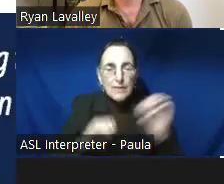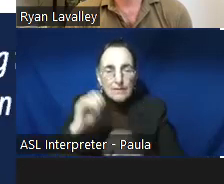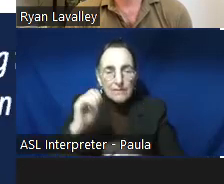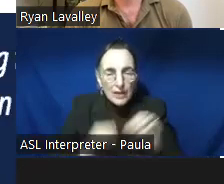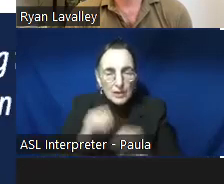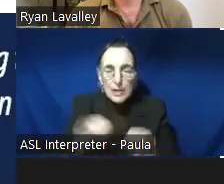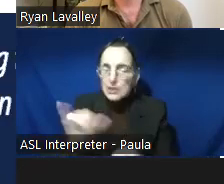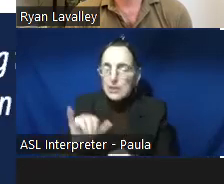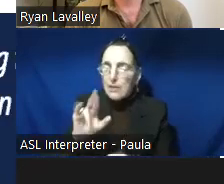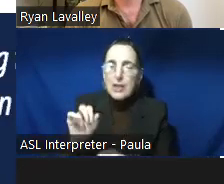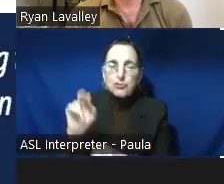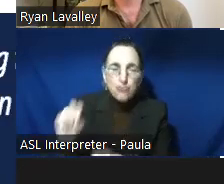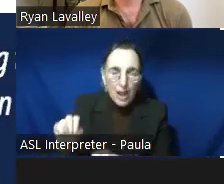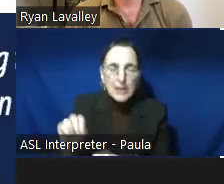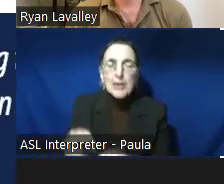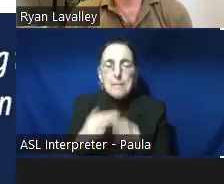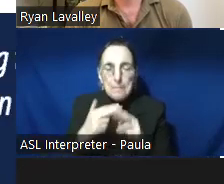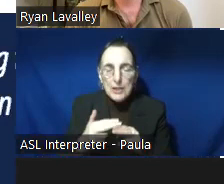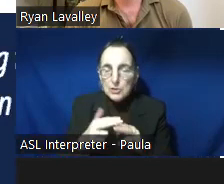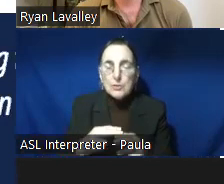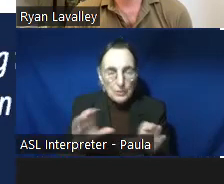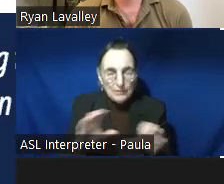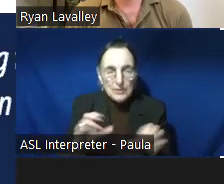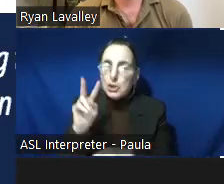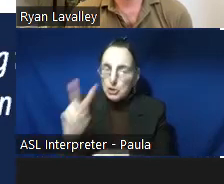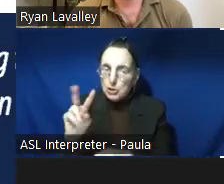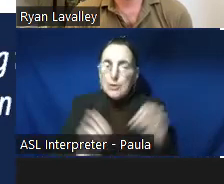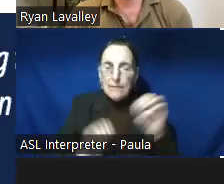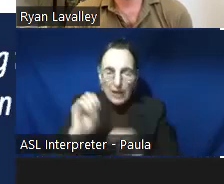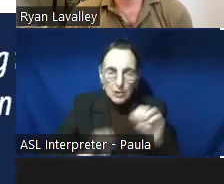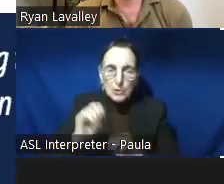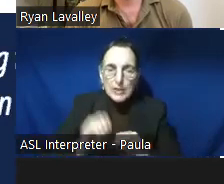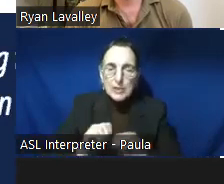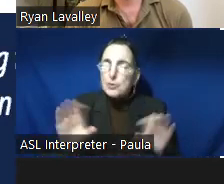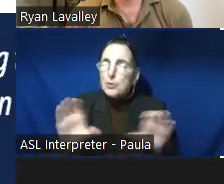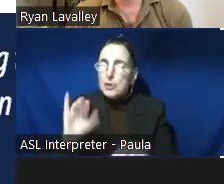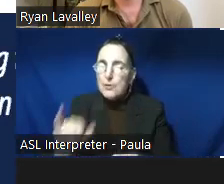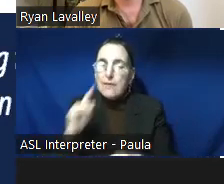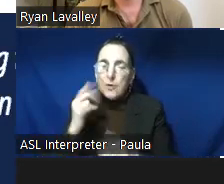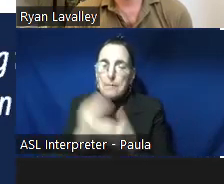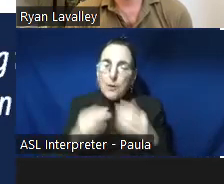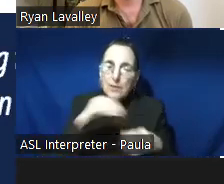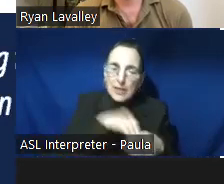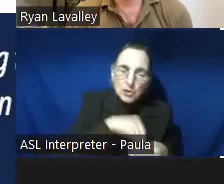we have done to evaluations. We do this work for both internal and external accountability.